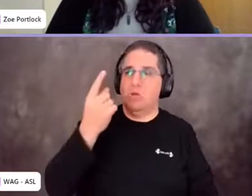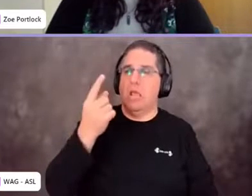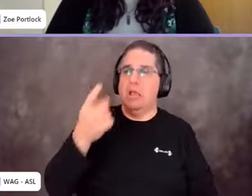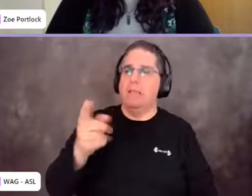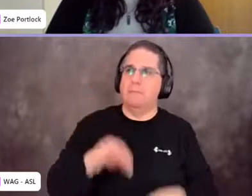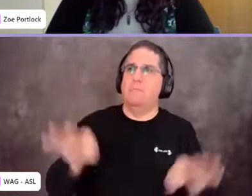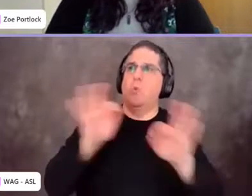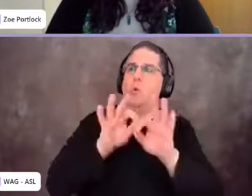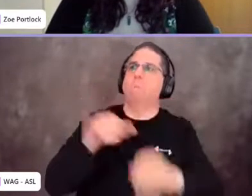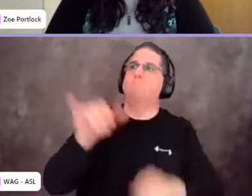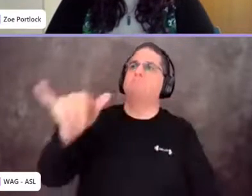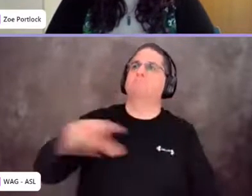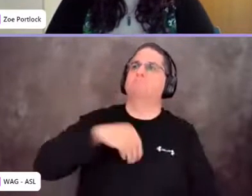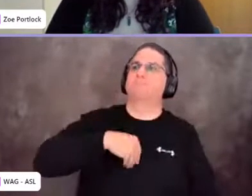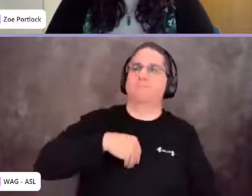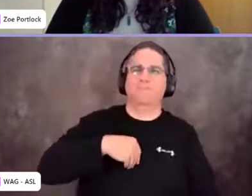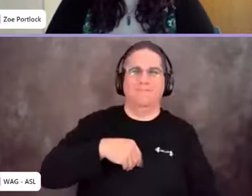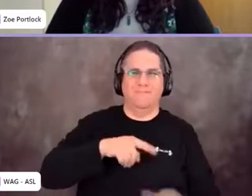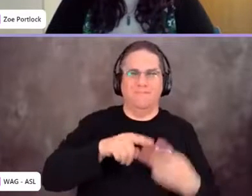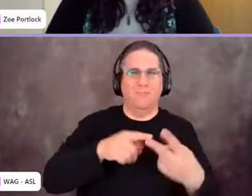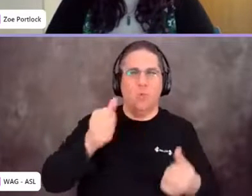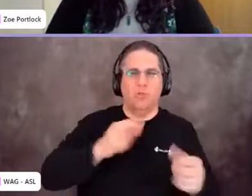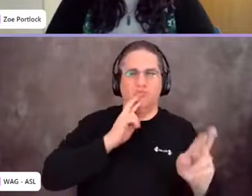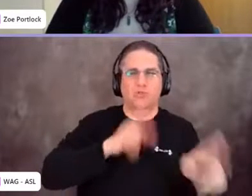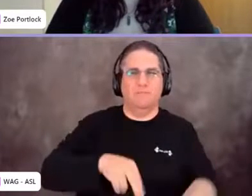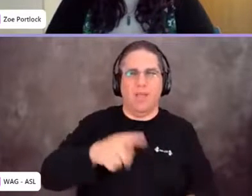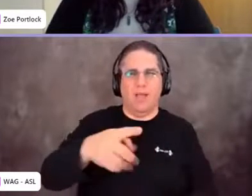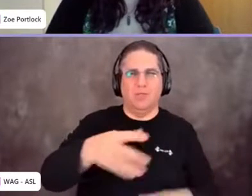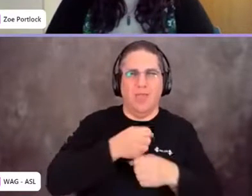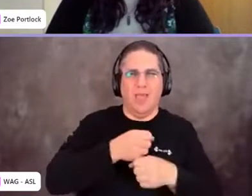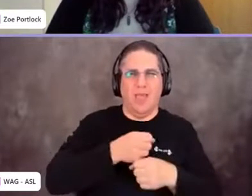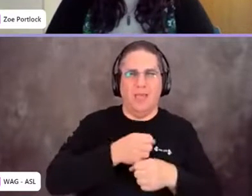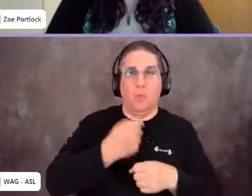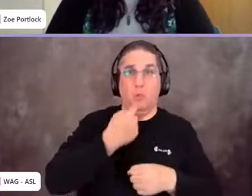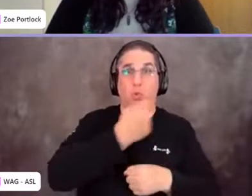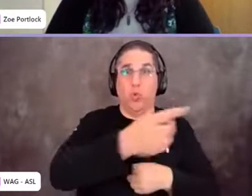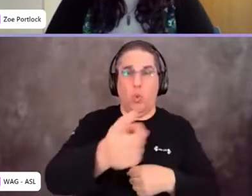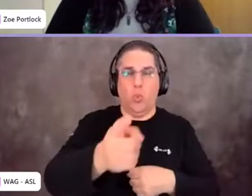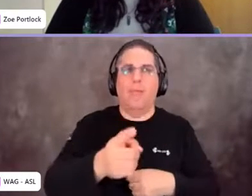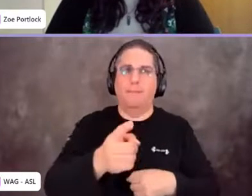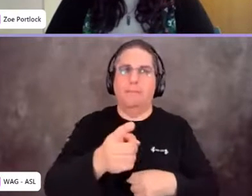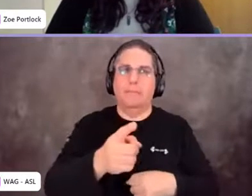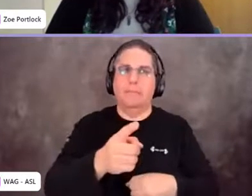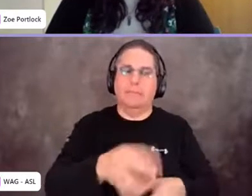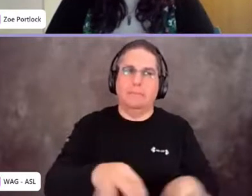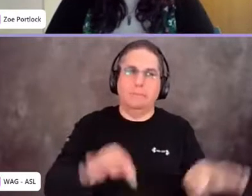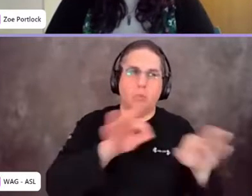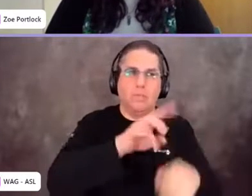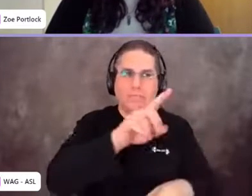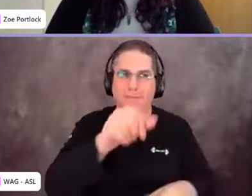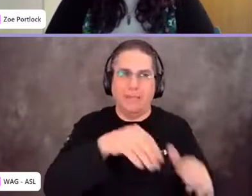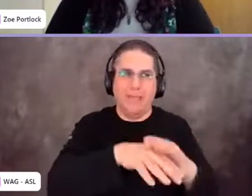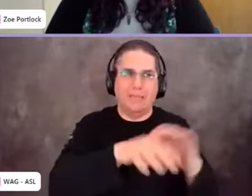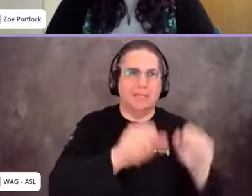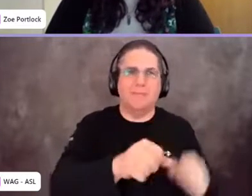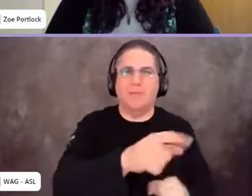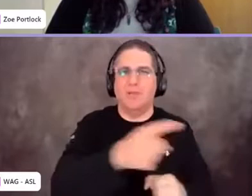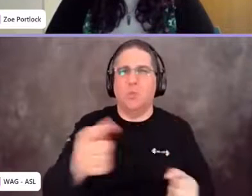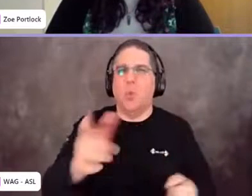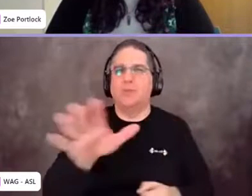population and the nuances of disability and that this is a big deal. What was the typical response you got from